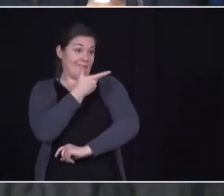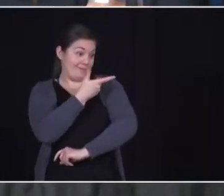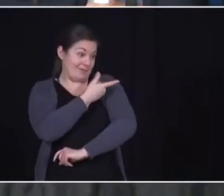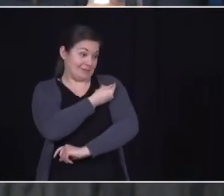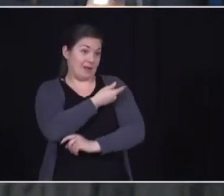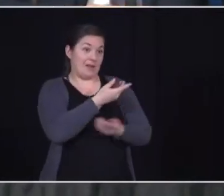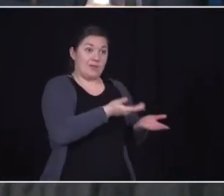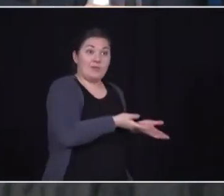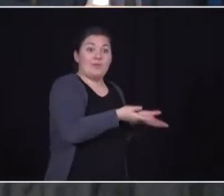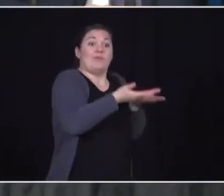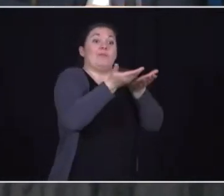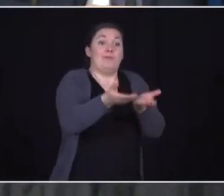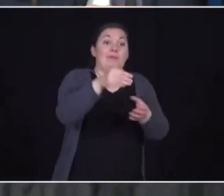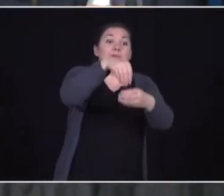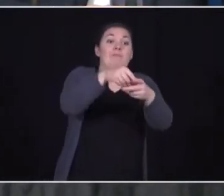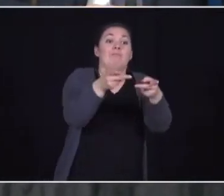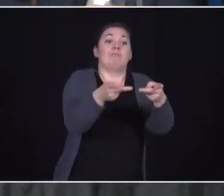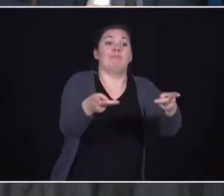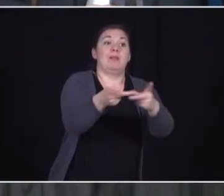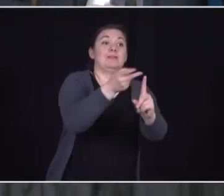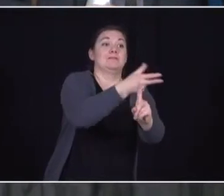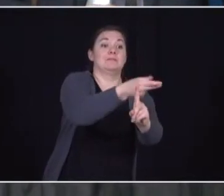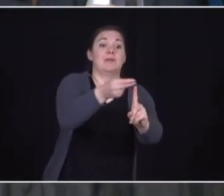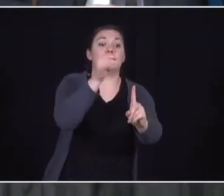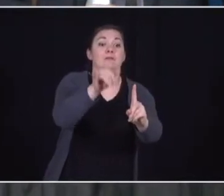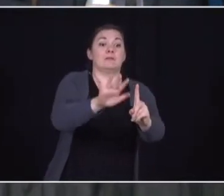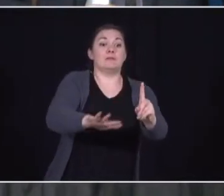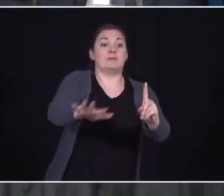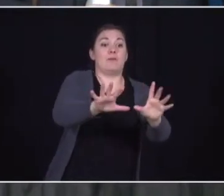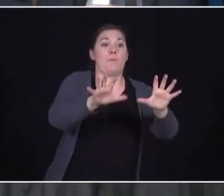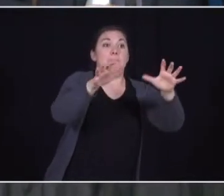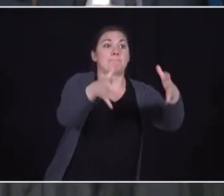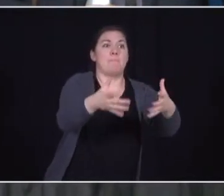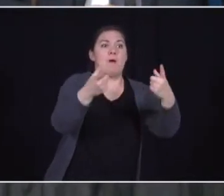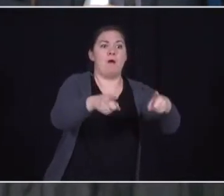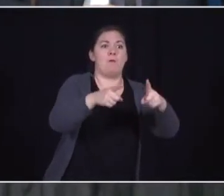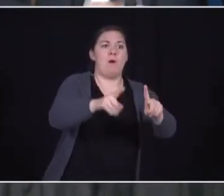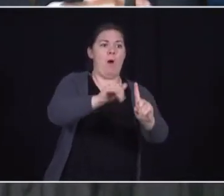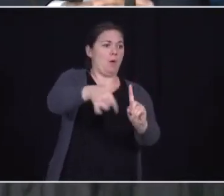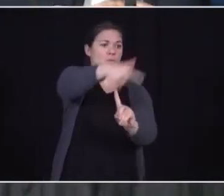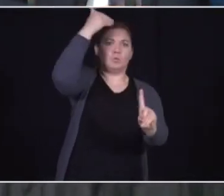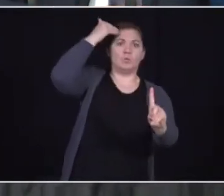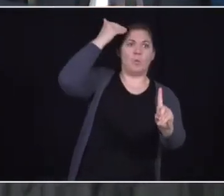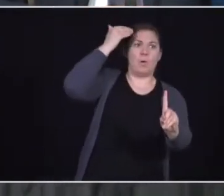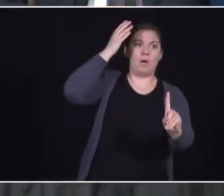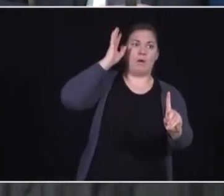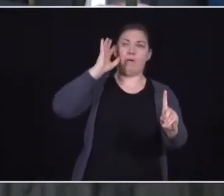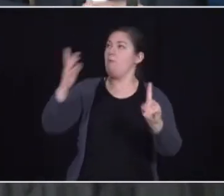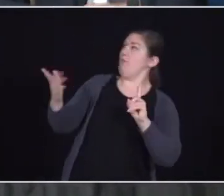As you guys are to make decisions about who will be prioritized. How will this be communicated to the